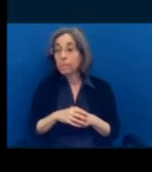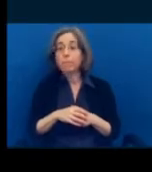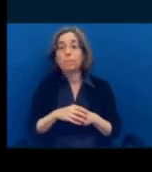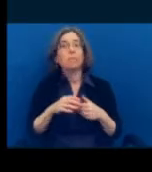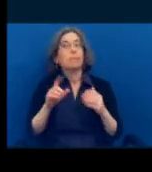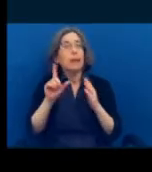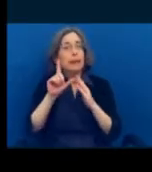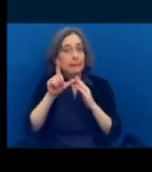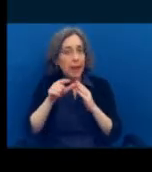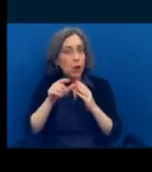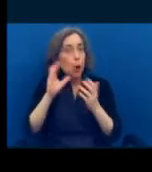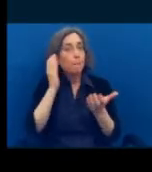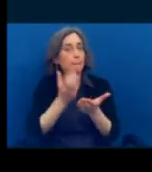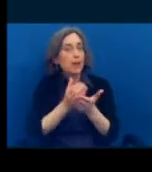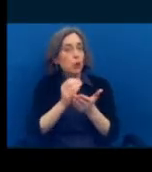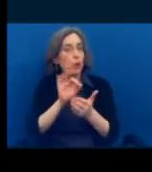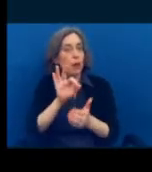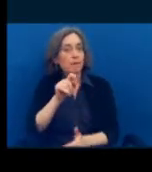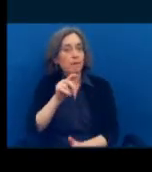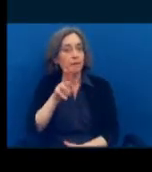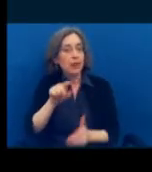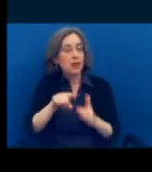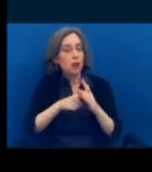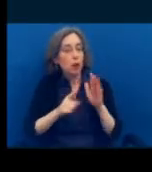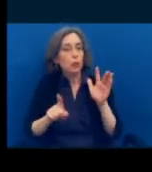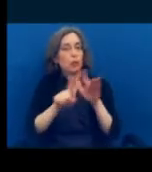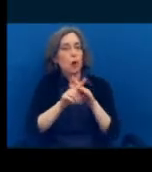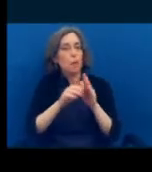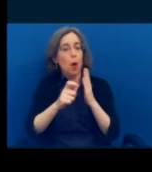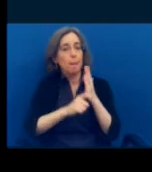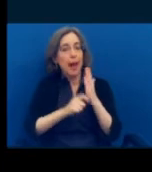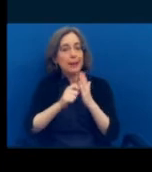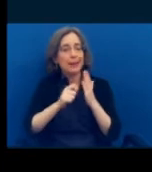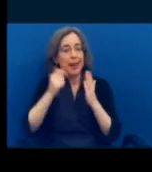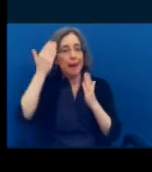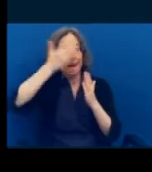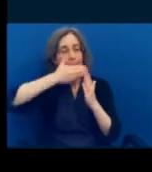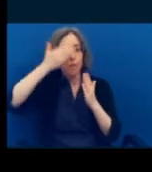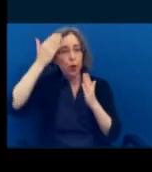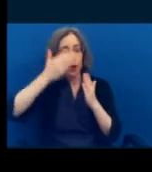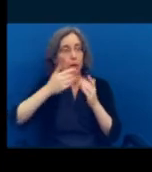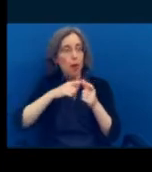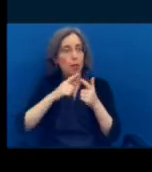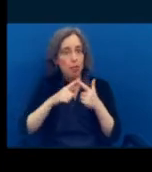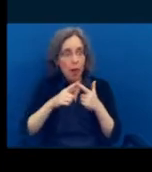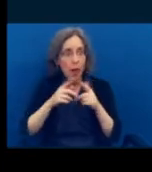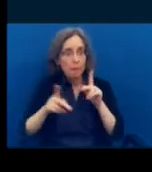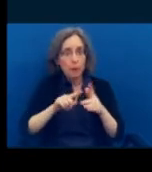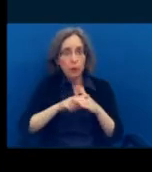MAGAZINE COVERS AND THIS SPARKED A NEW FASCINATION WITHIN MEDICINE AND THE GENERAL PUBLIC, WITH EMBRYOLOGY.